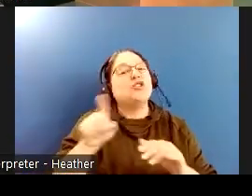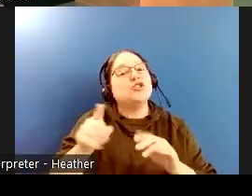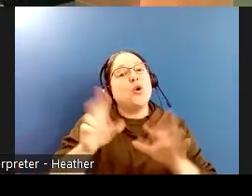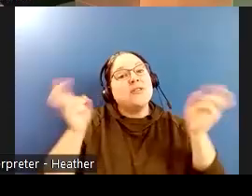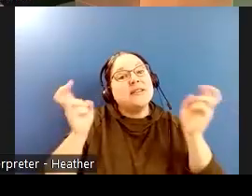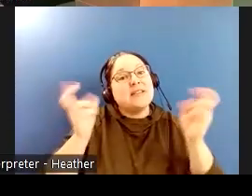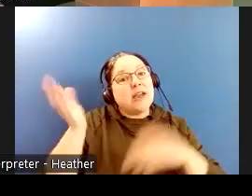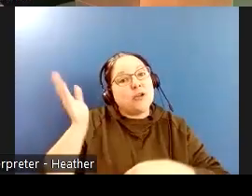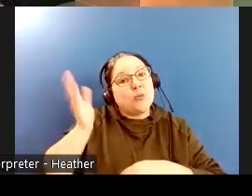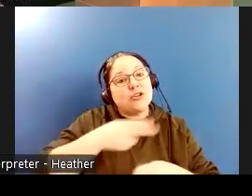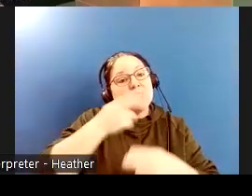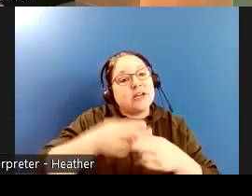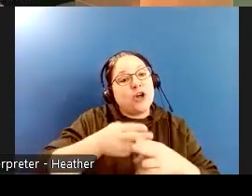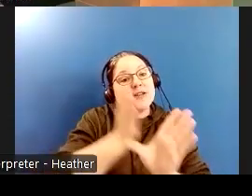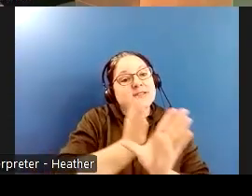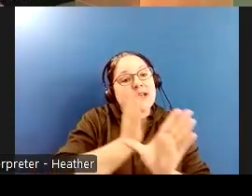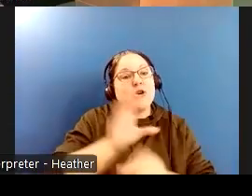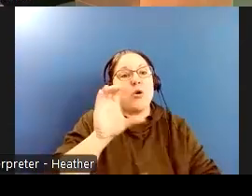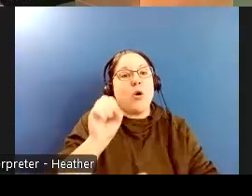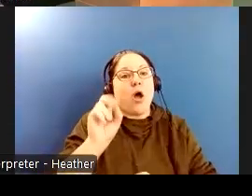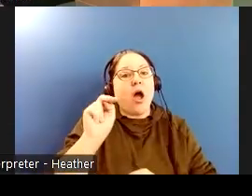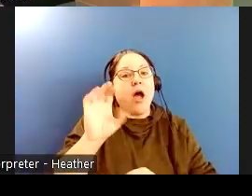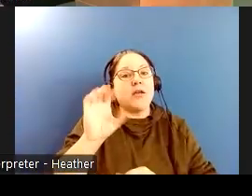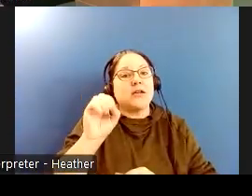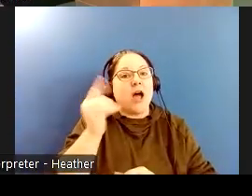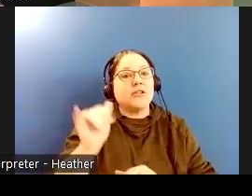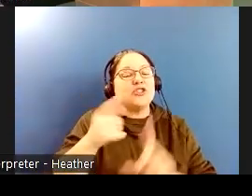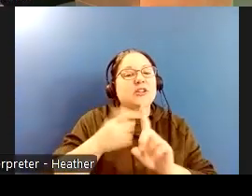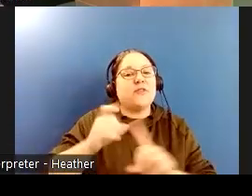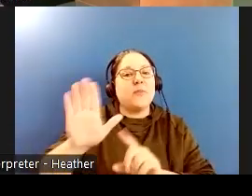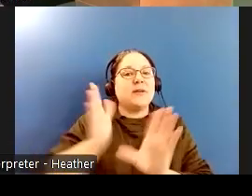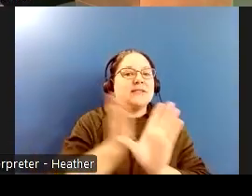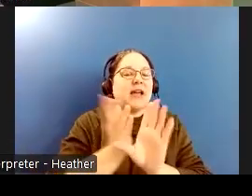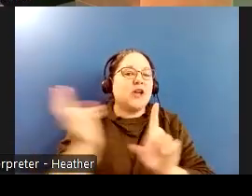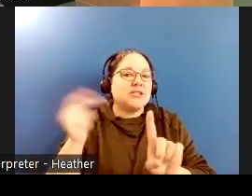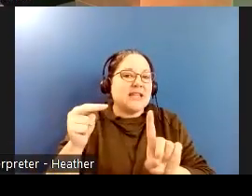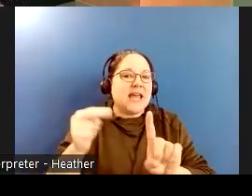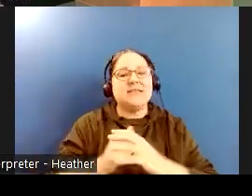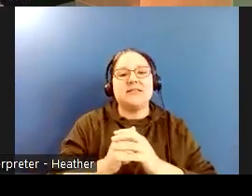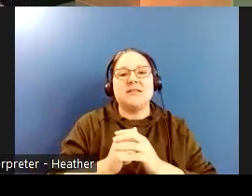is psychooncology through an oncologist's lens. and we'll hear about that view as well